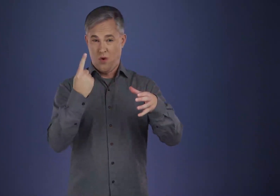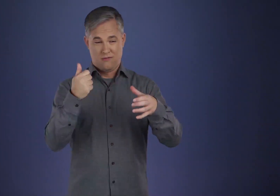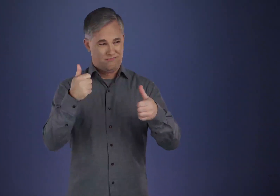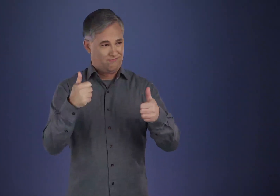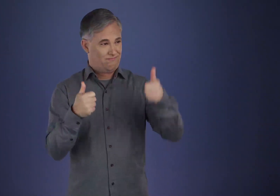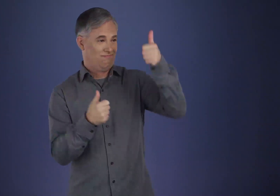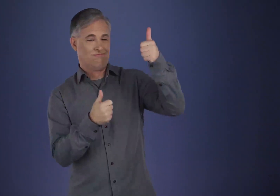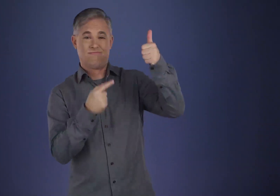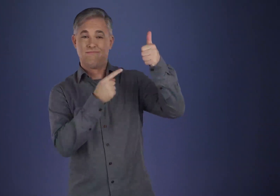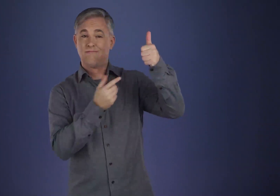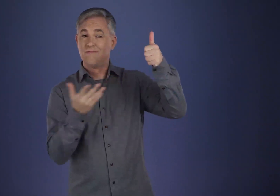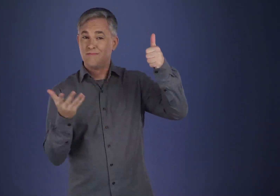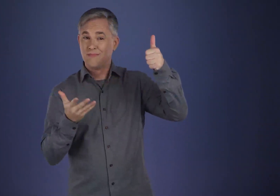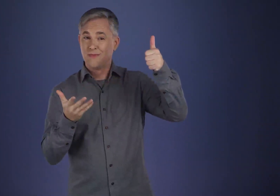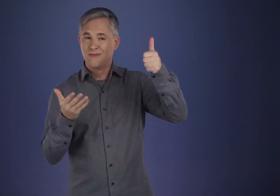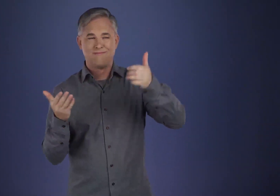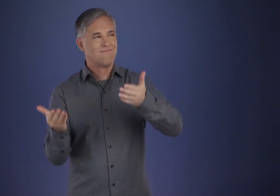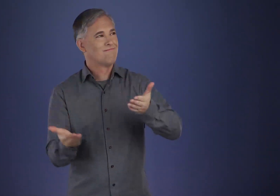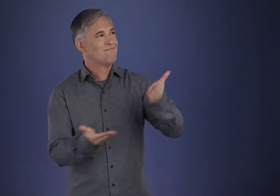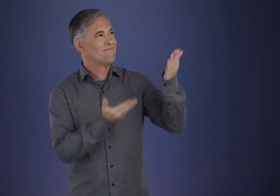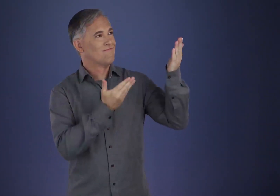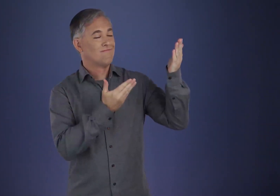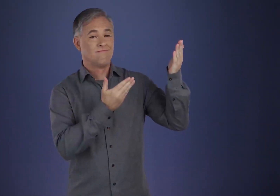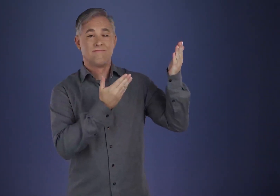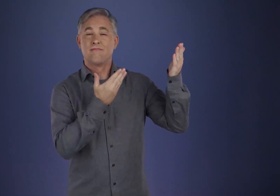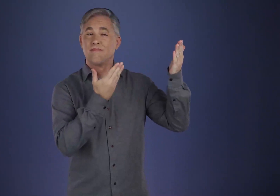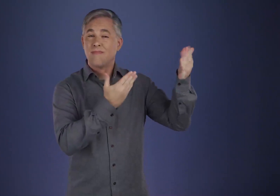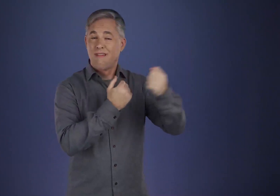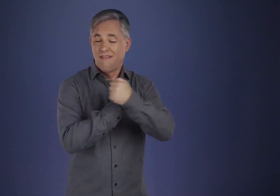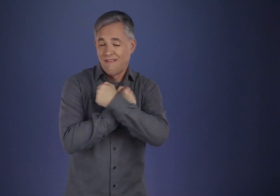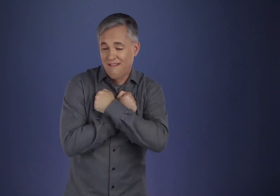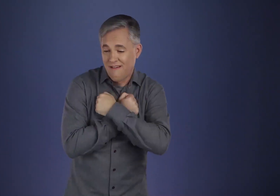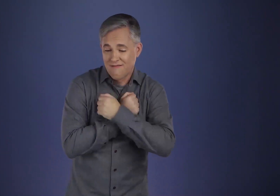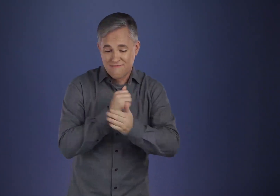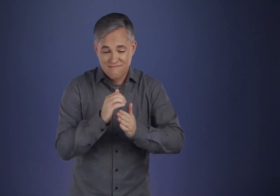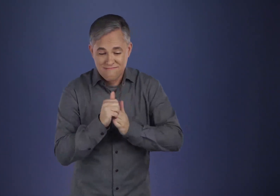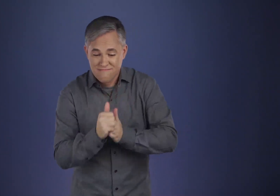“For our group purpose there is but one ultimate authority — a loving God